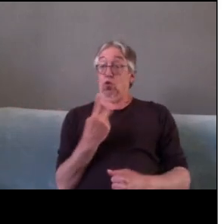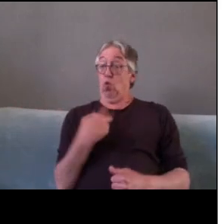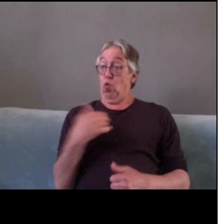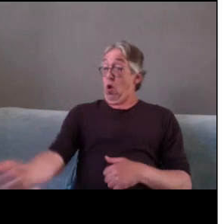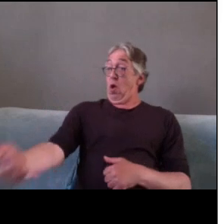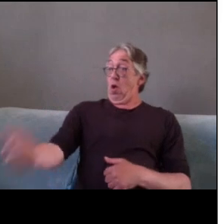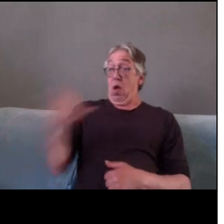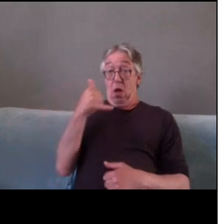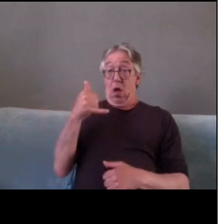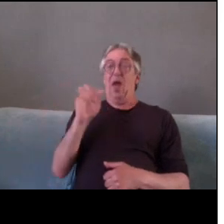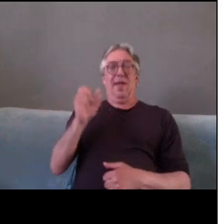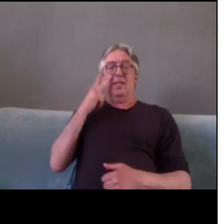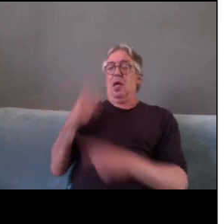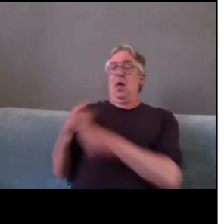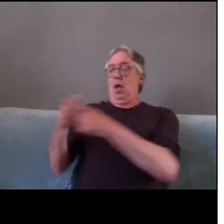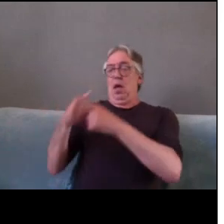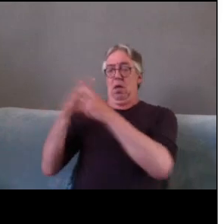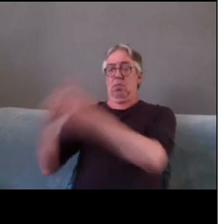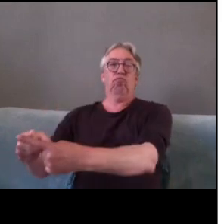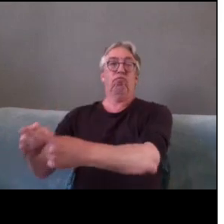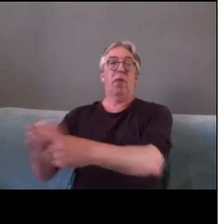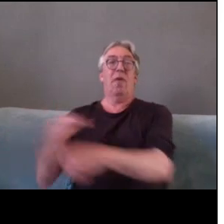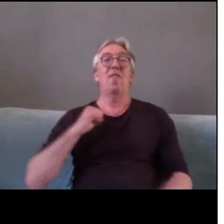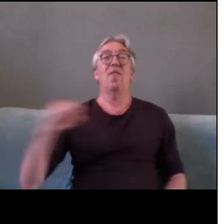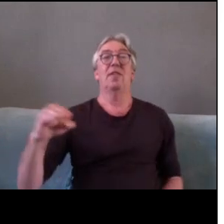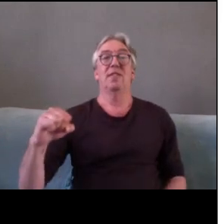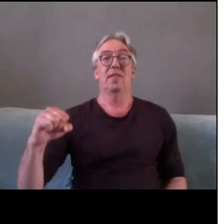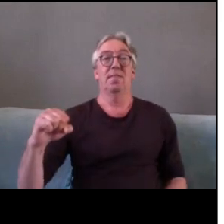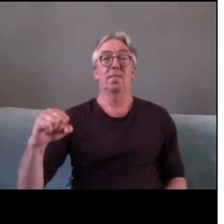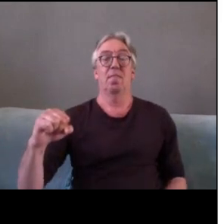And it's already being implemented in around I think 15 EU countries